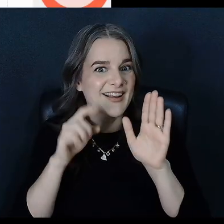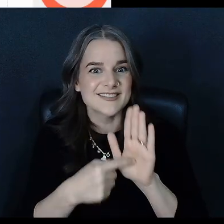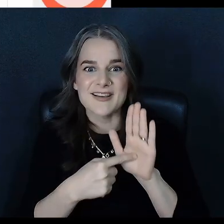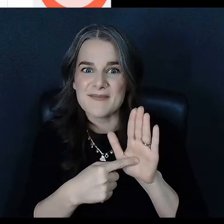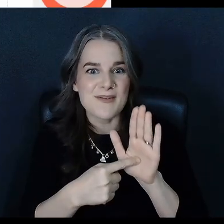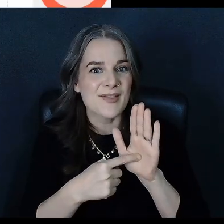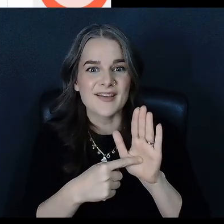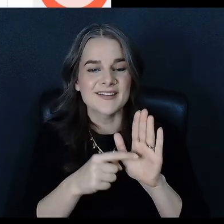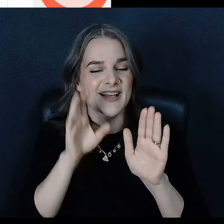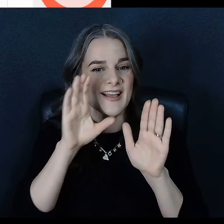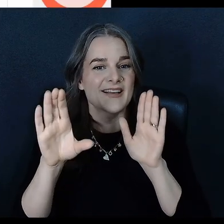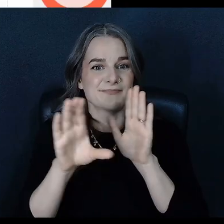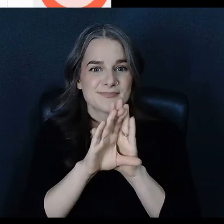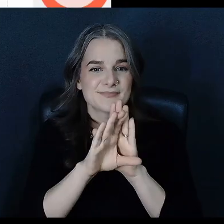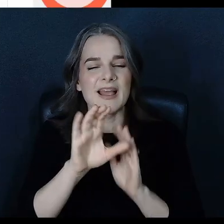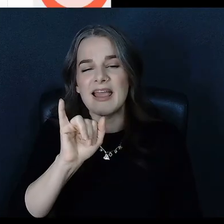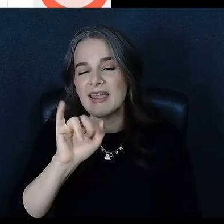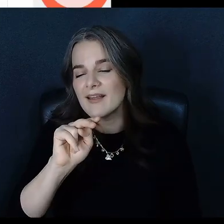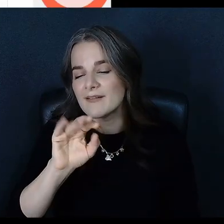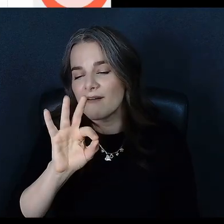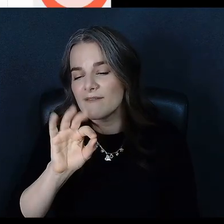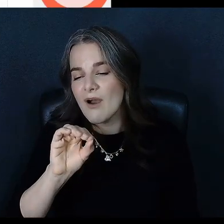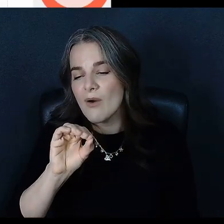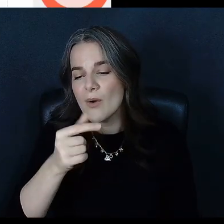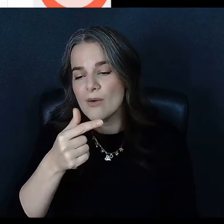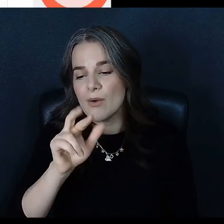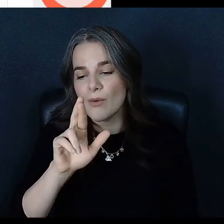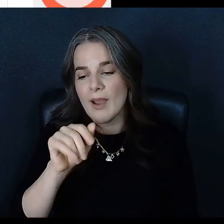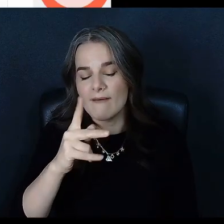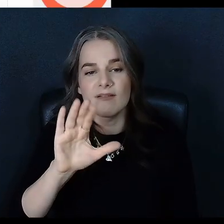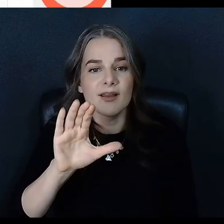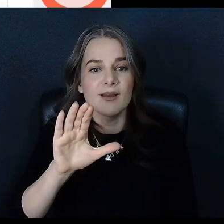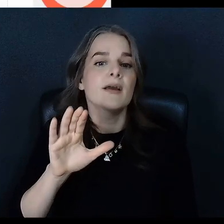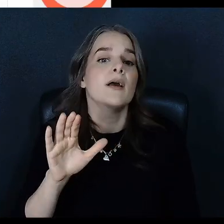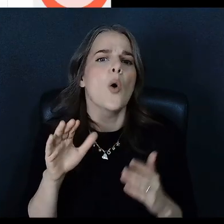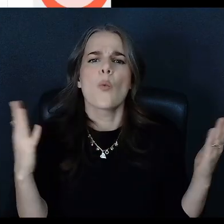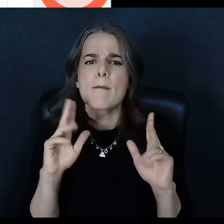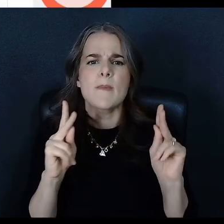people ask their Alexas to do. And I don't know that there's any big shocks here--